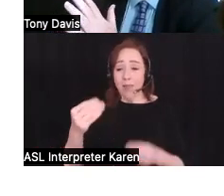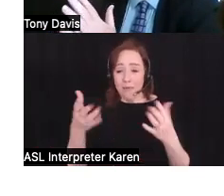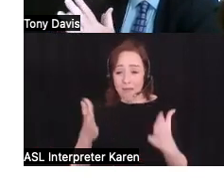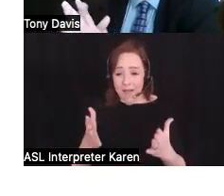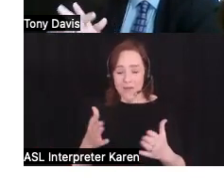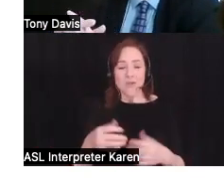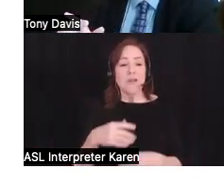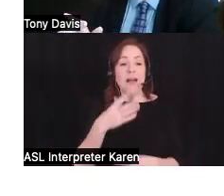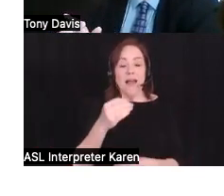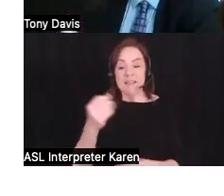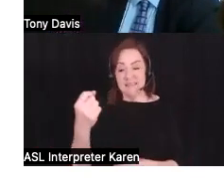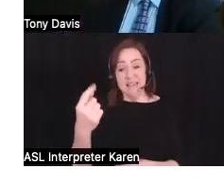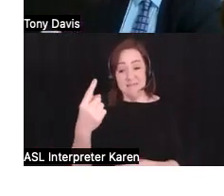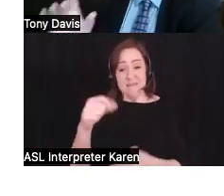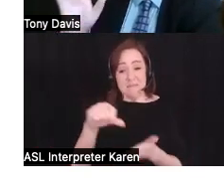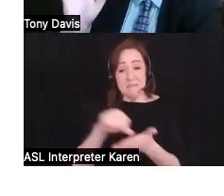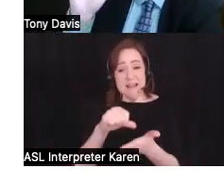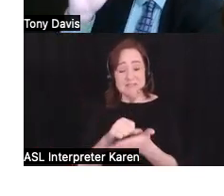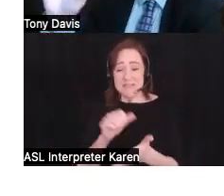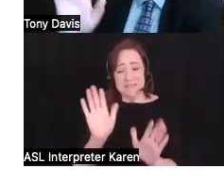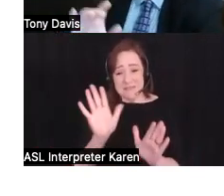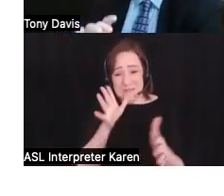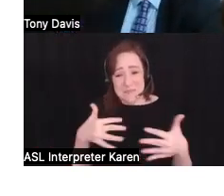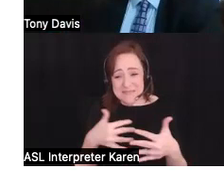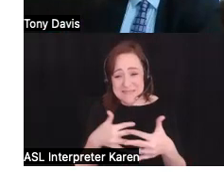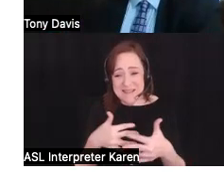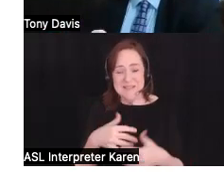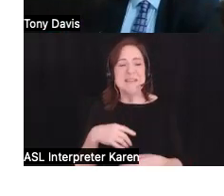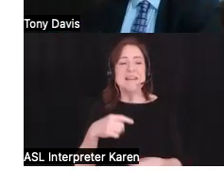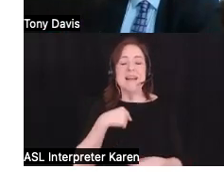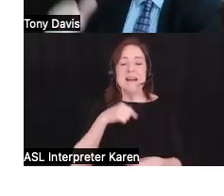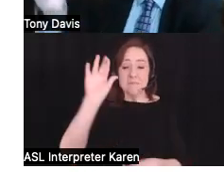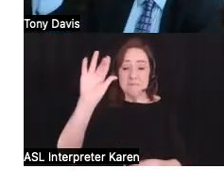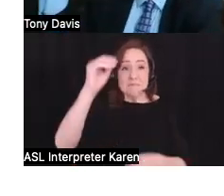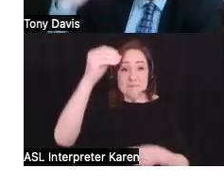menu on that guidance. it's clickable. you click on whatever you want to read and it'll take you